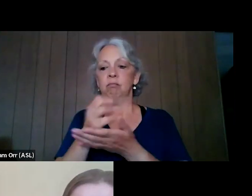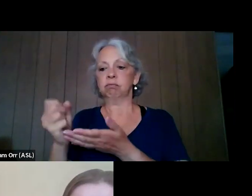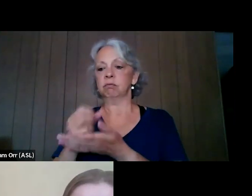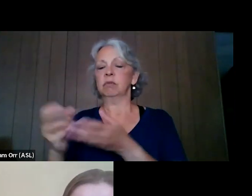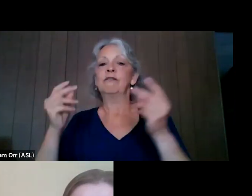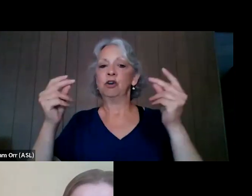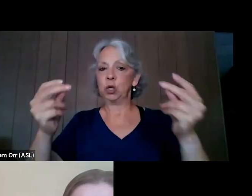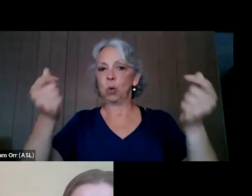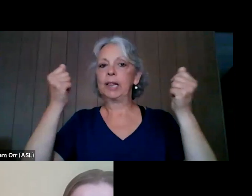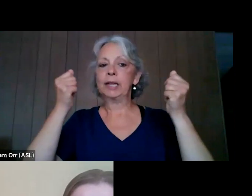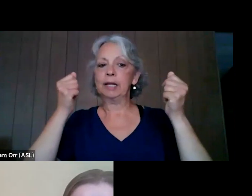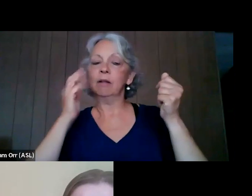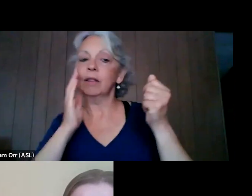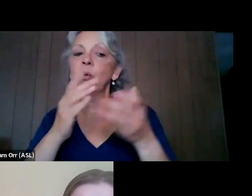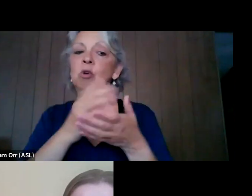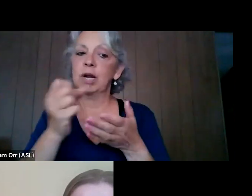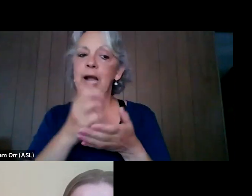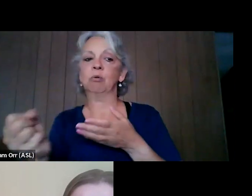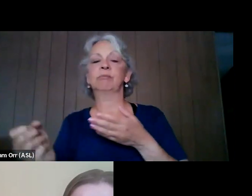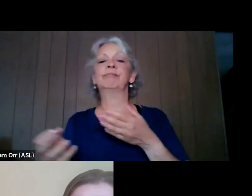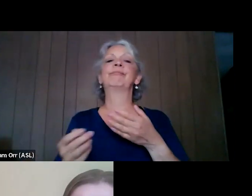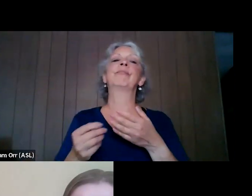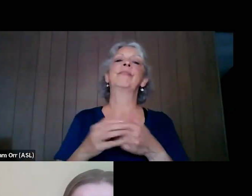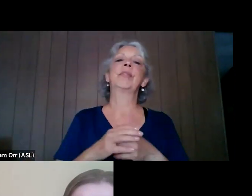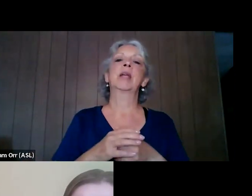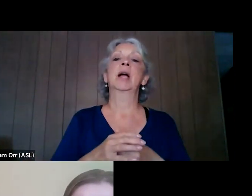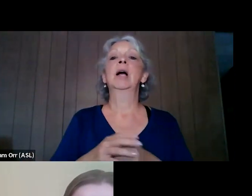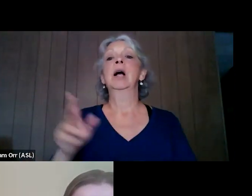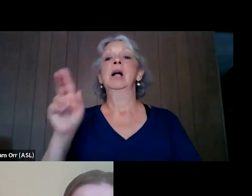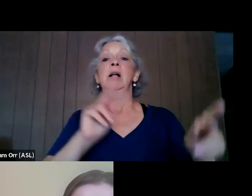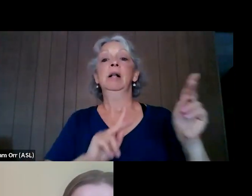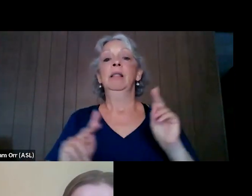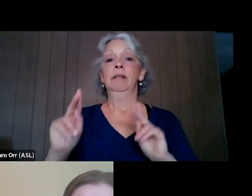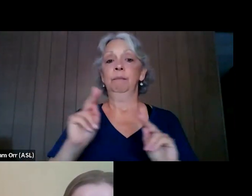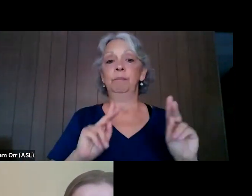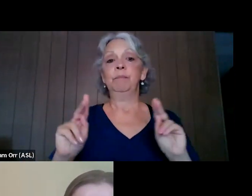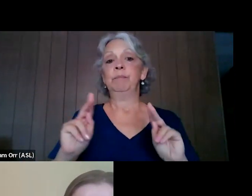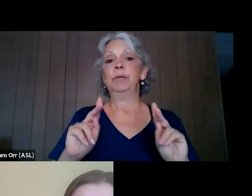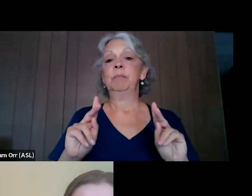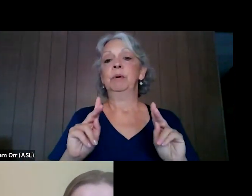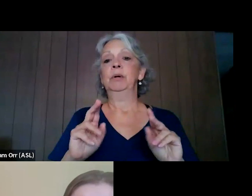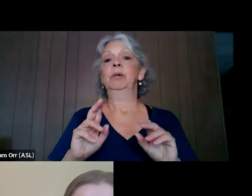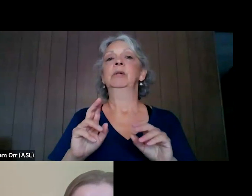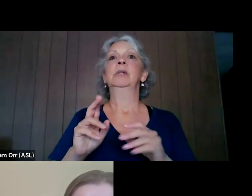Very quick, and. The population is accustomed to having their stuff stolen.